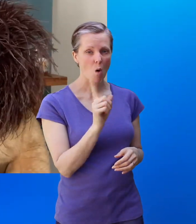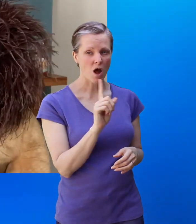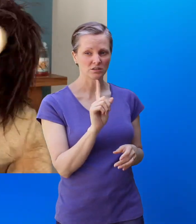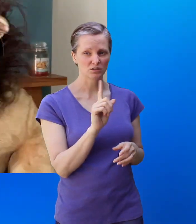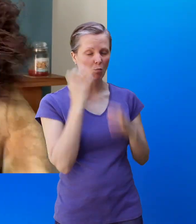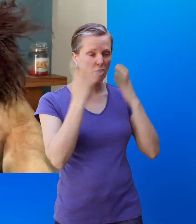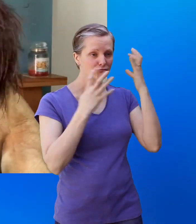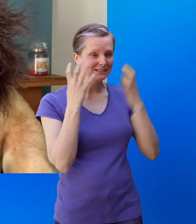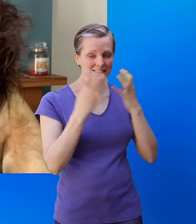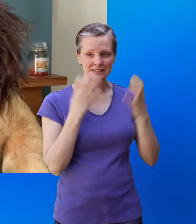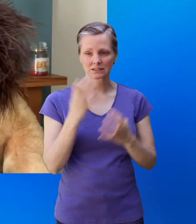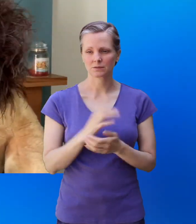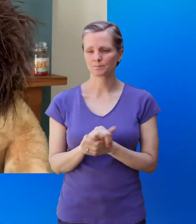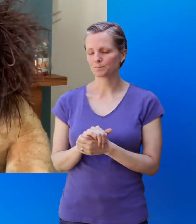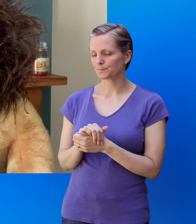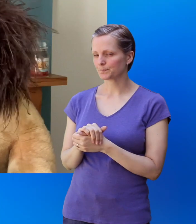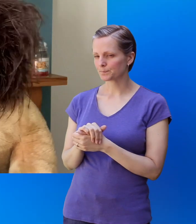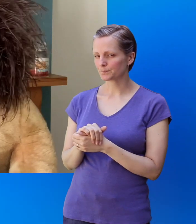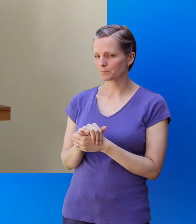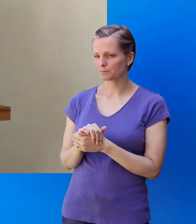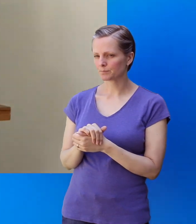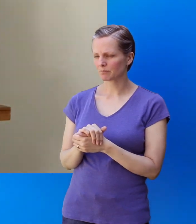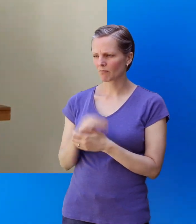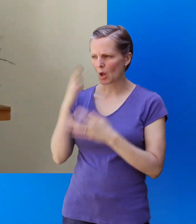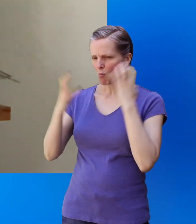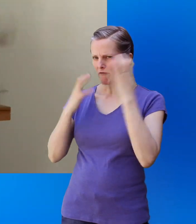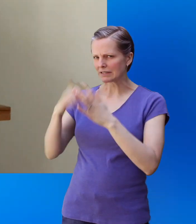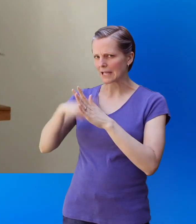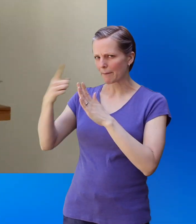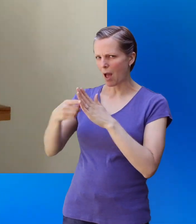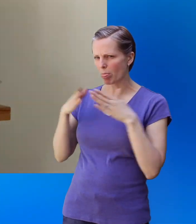you so worried? You're worried about the boat.